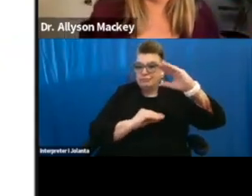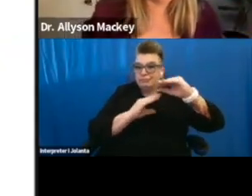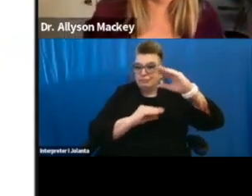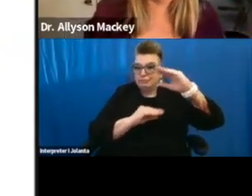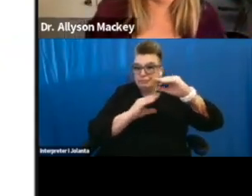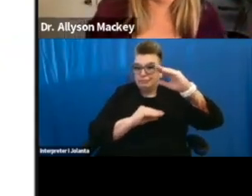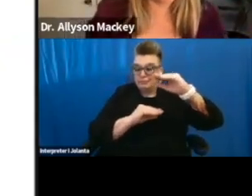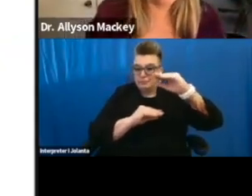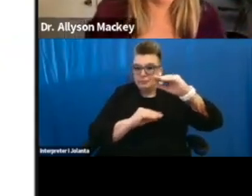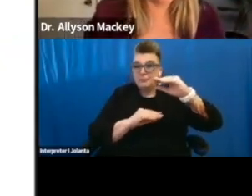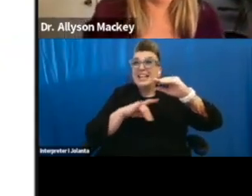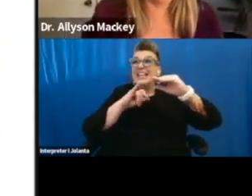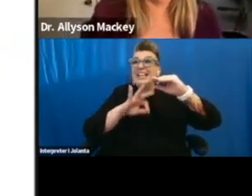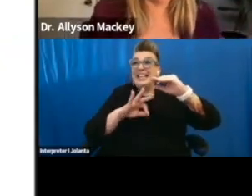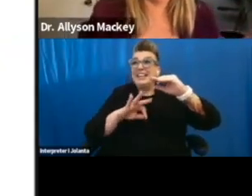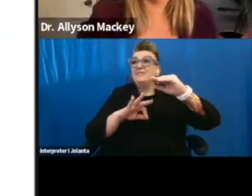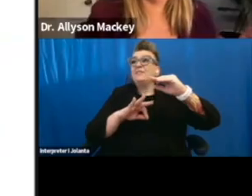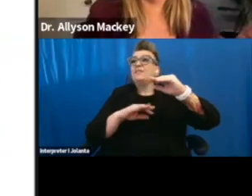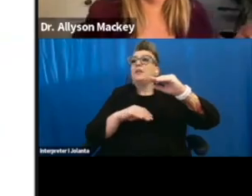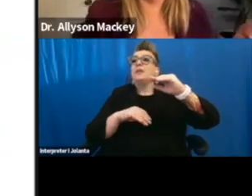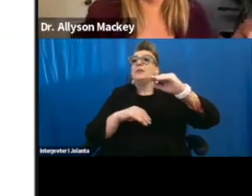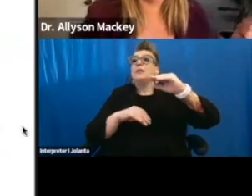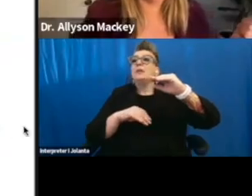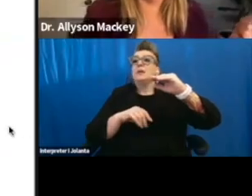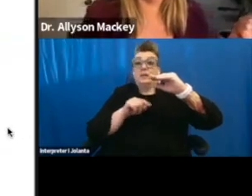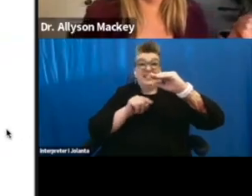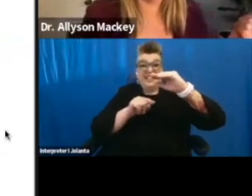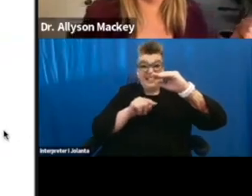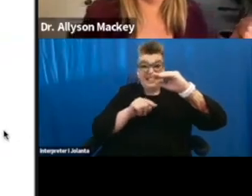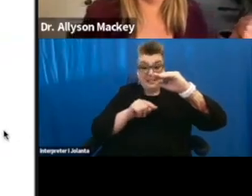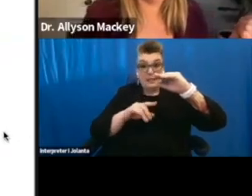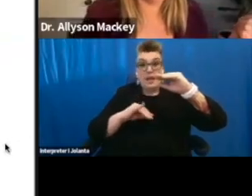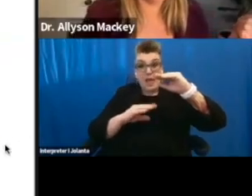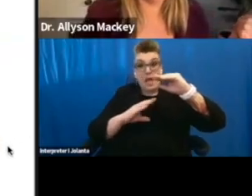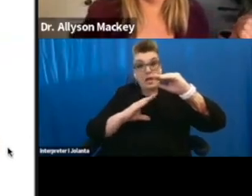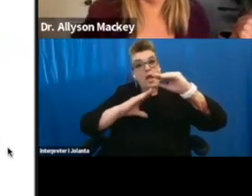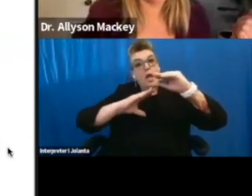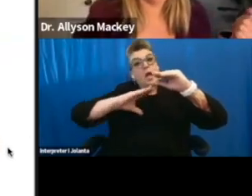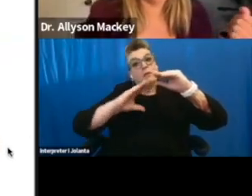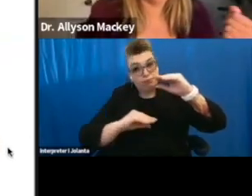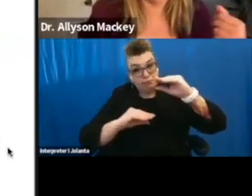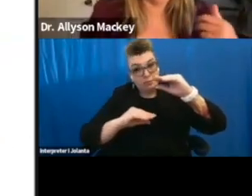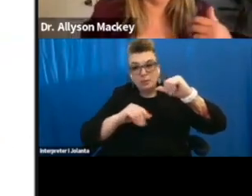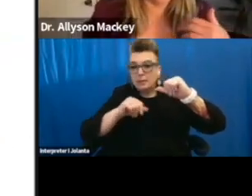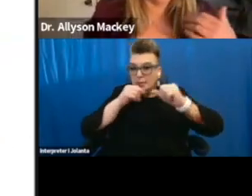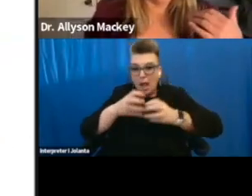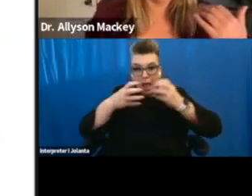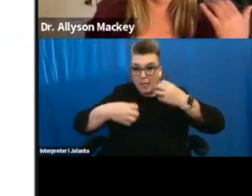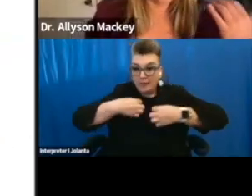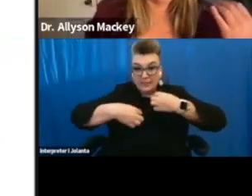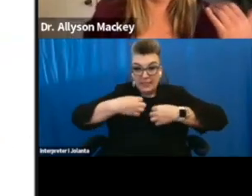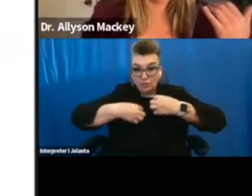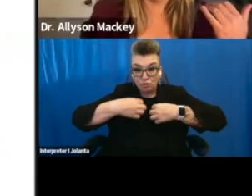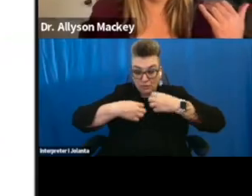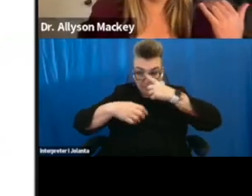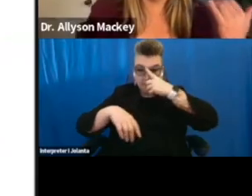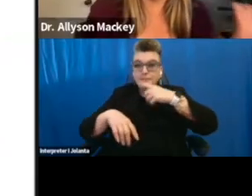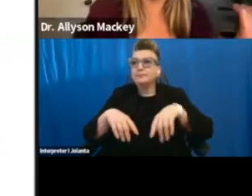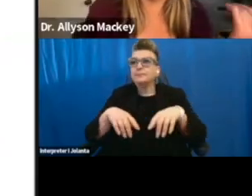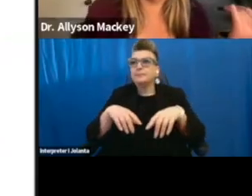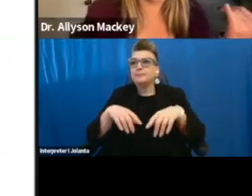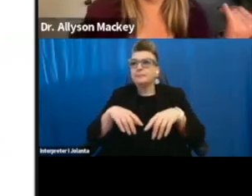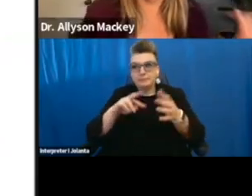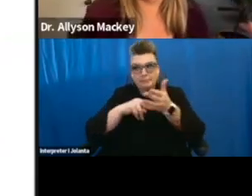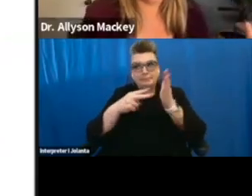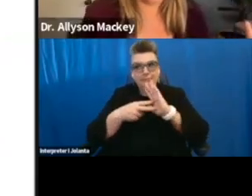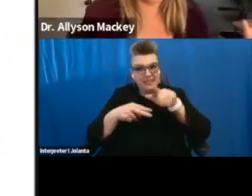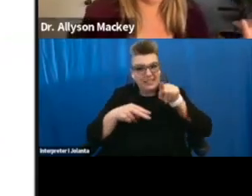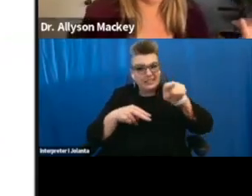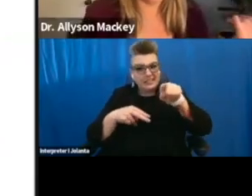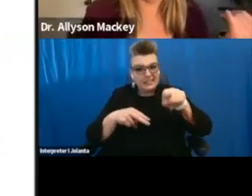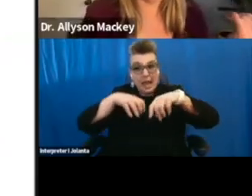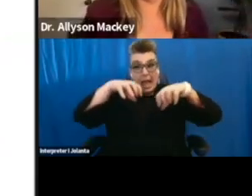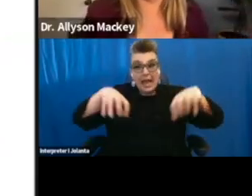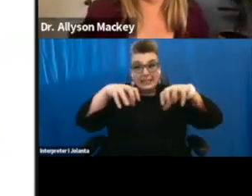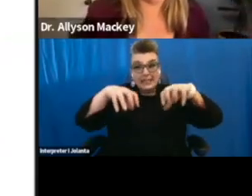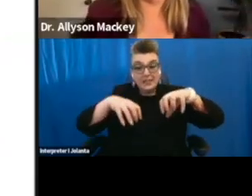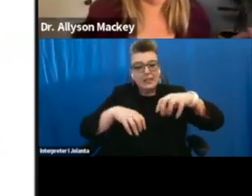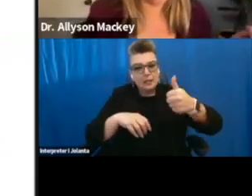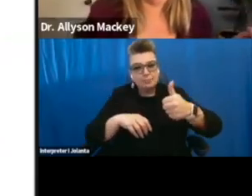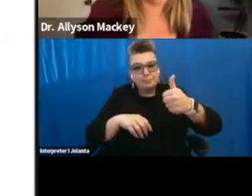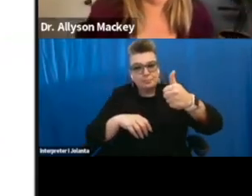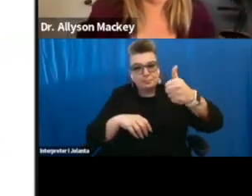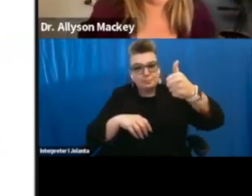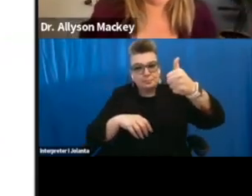higher inhibition shown here in orange there's higher simulated activity neural activity in the